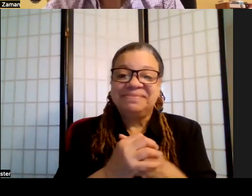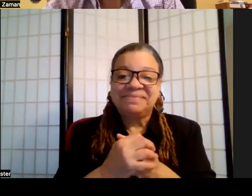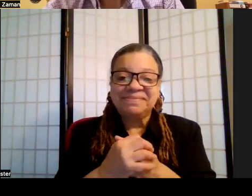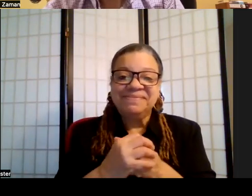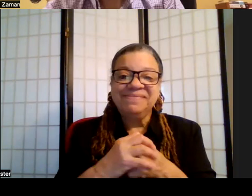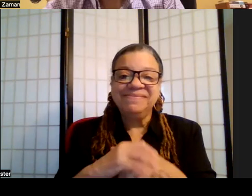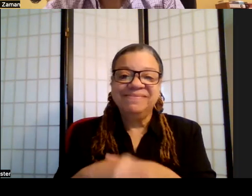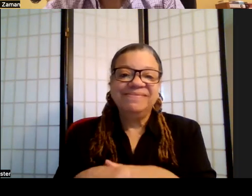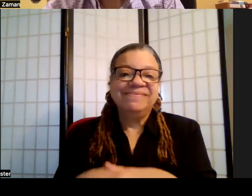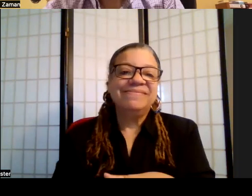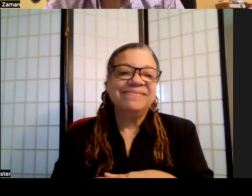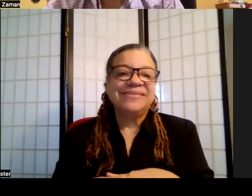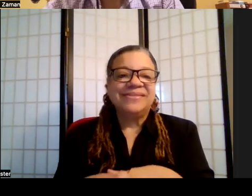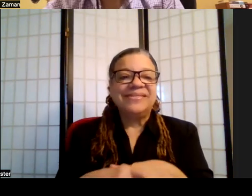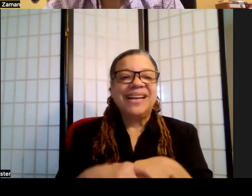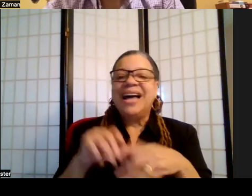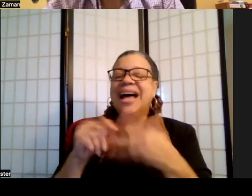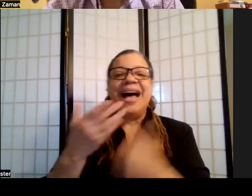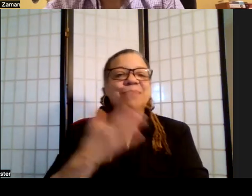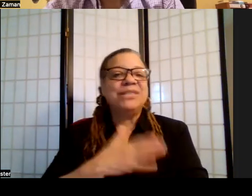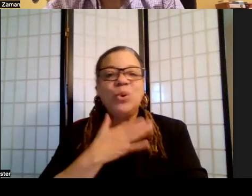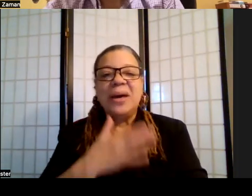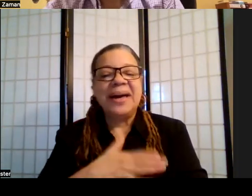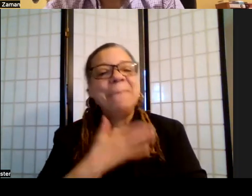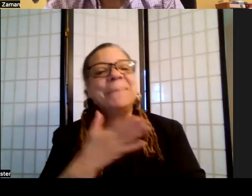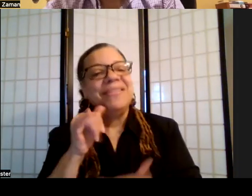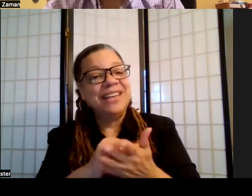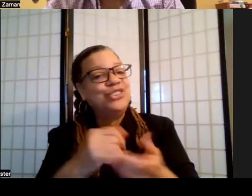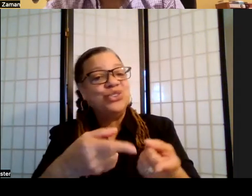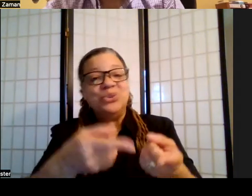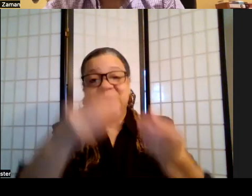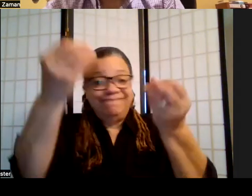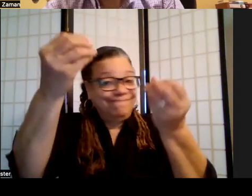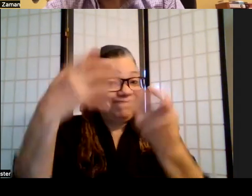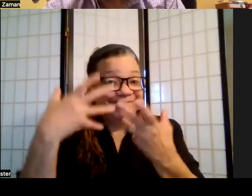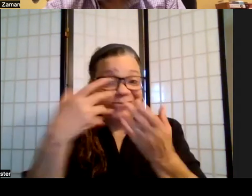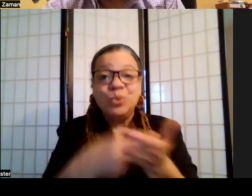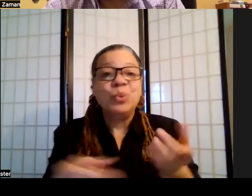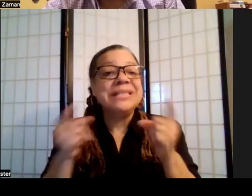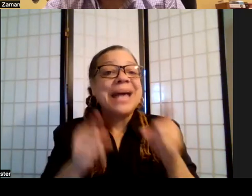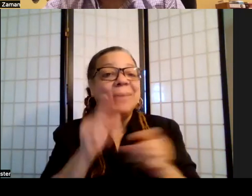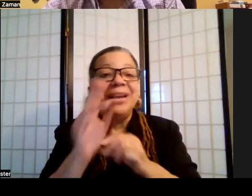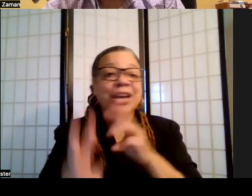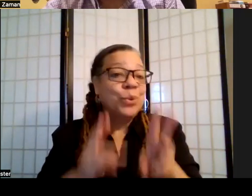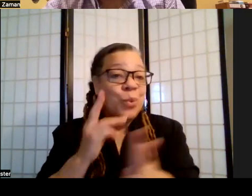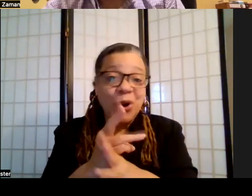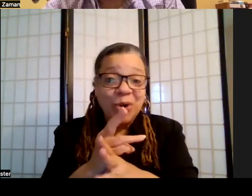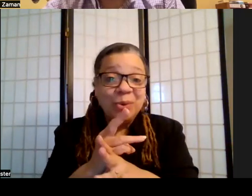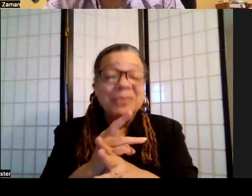This is just fascinating. I'm so glad that you bring this information forward, especially to us layman, because,